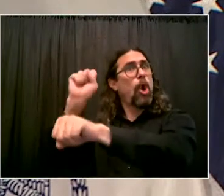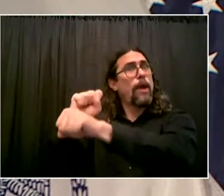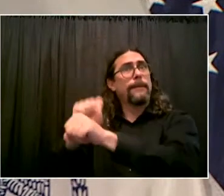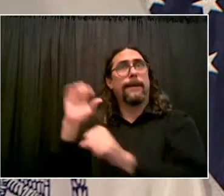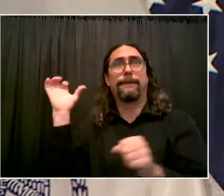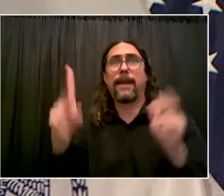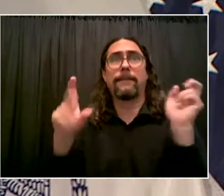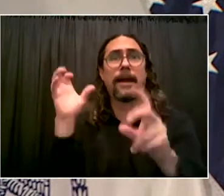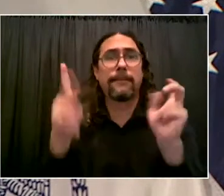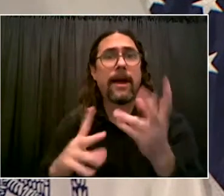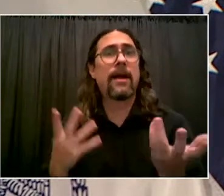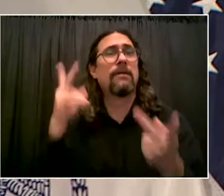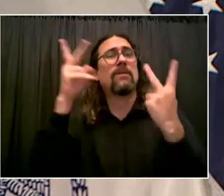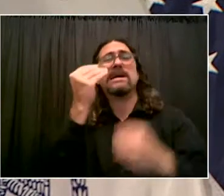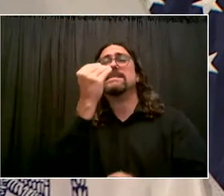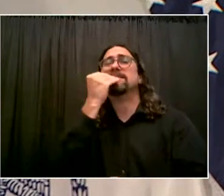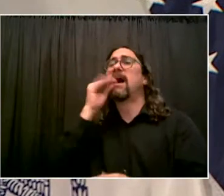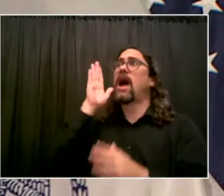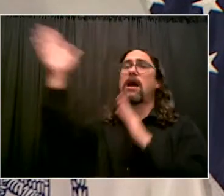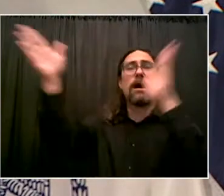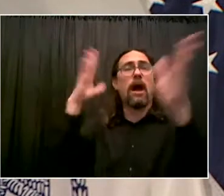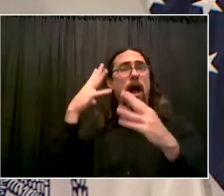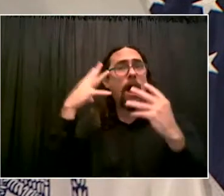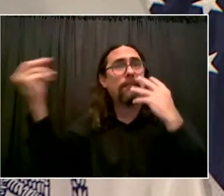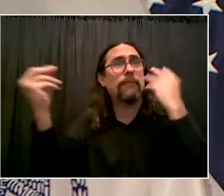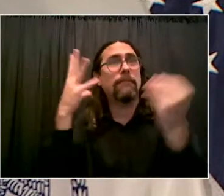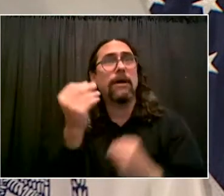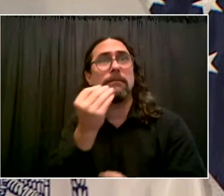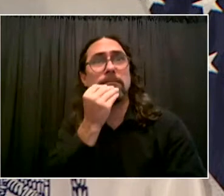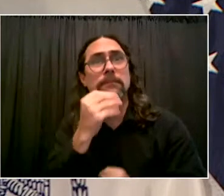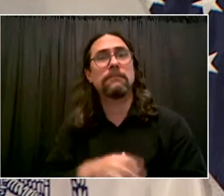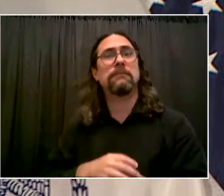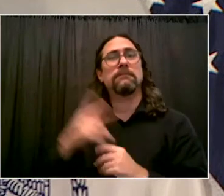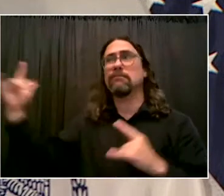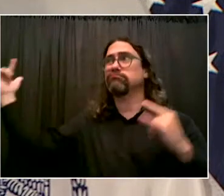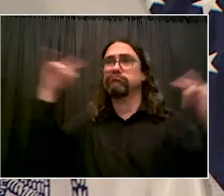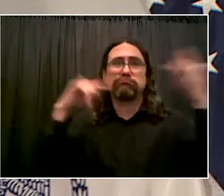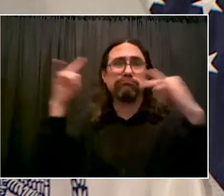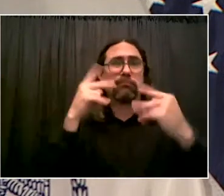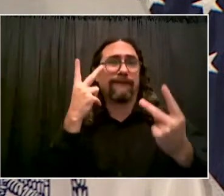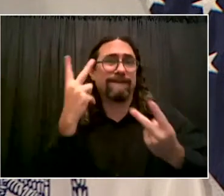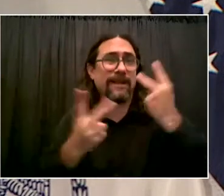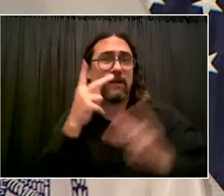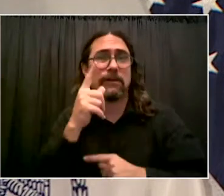COMING BACK AND OUTORDO DINING AND TOURISM COMING BACK. IT IS ALL HAPPENING.